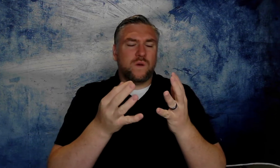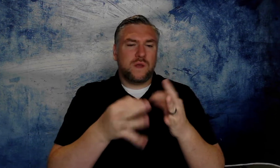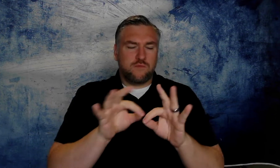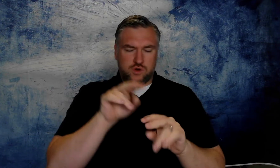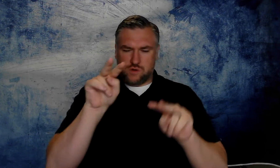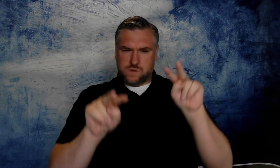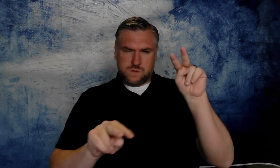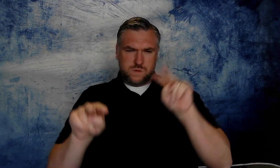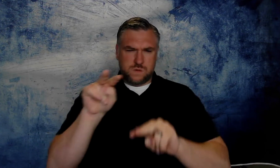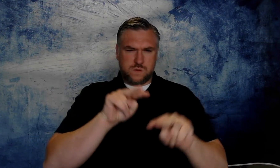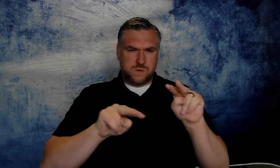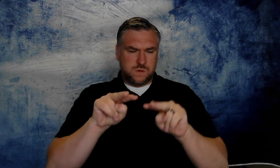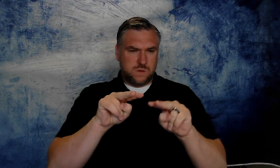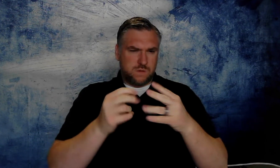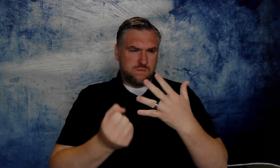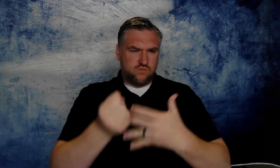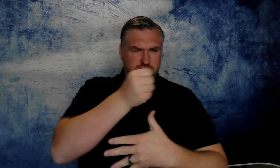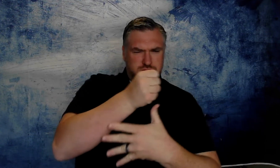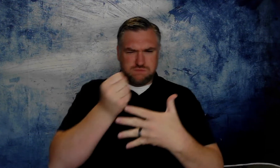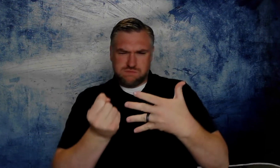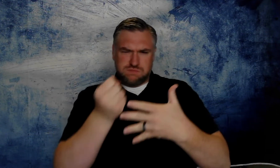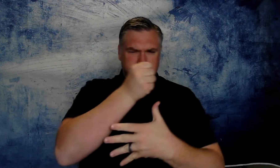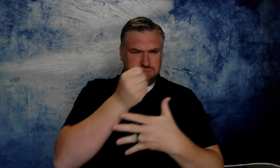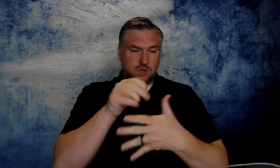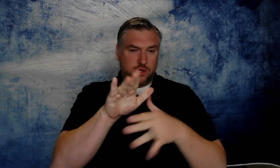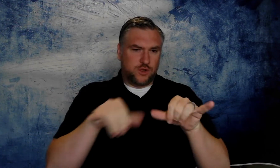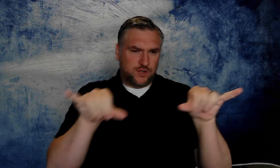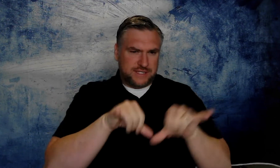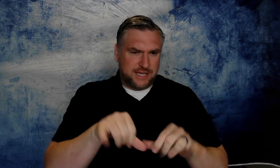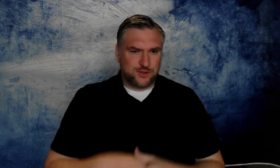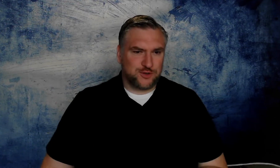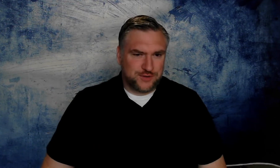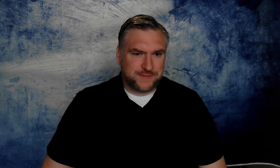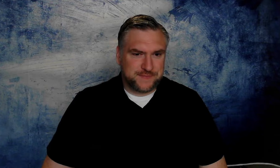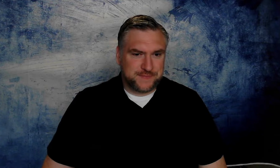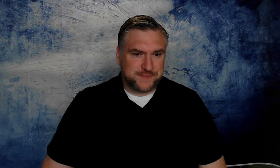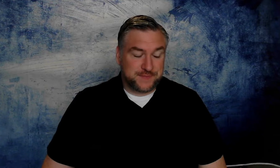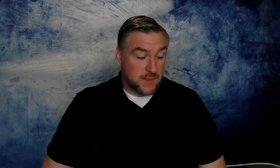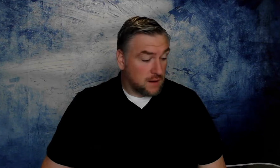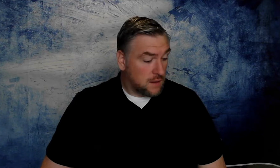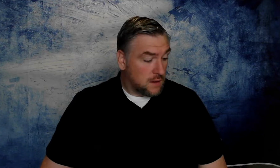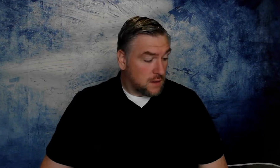not so much in [dividing shapes]. So, take a look at your standards and prioritize them.